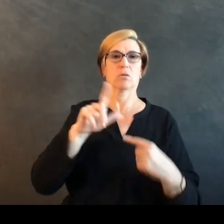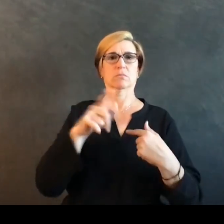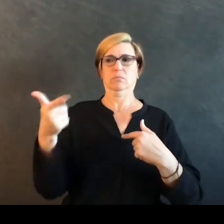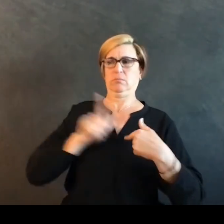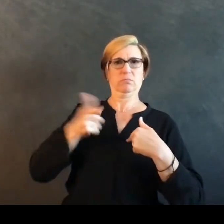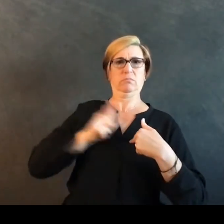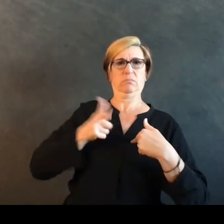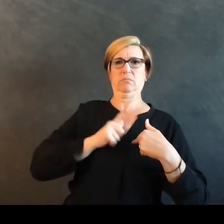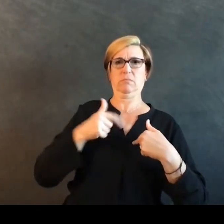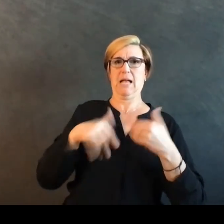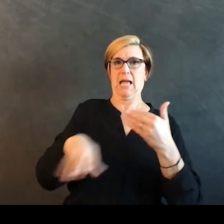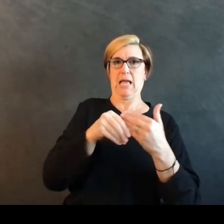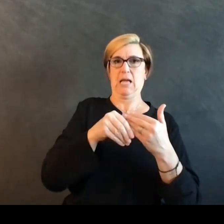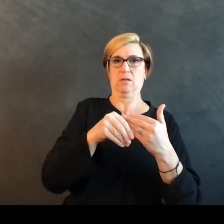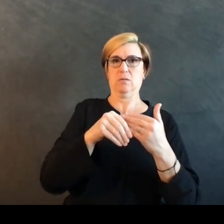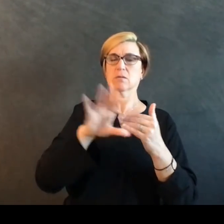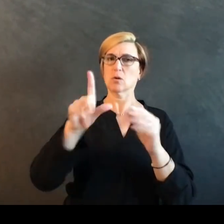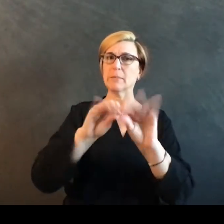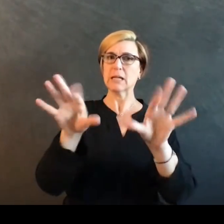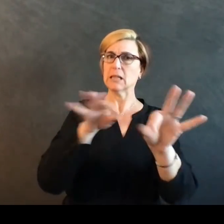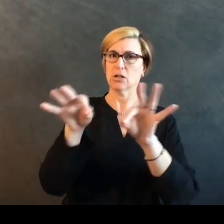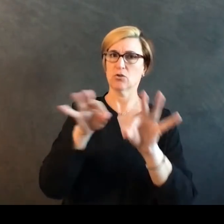to make sure everybody out there understands this if you're an